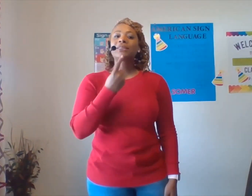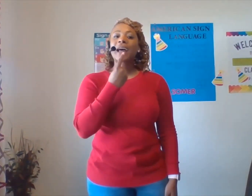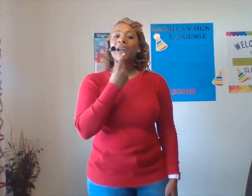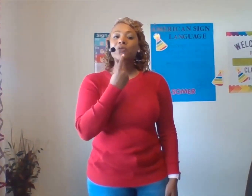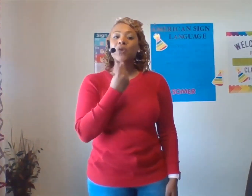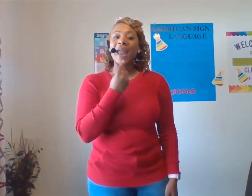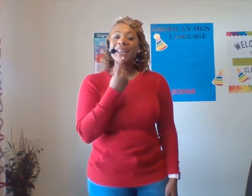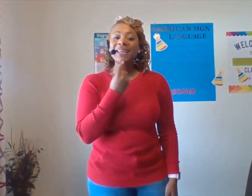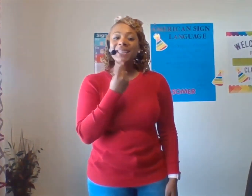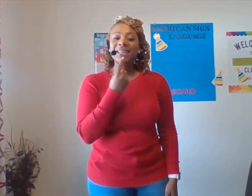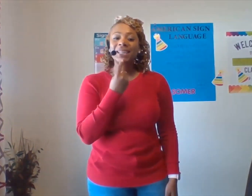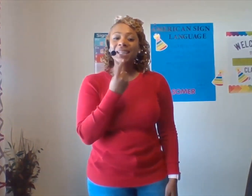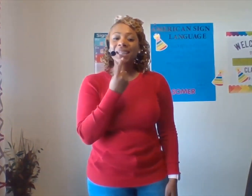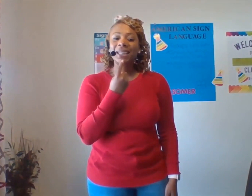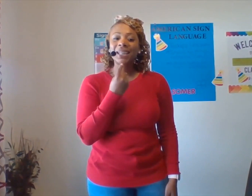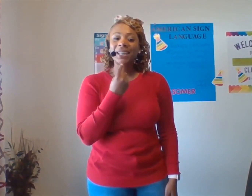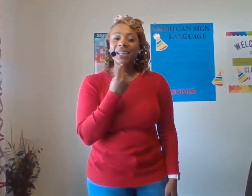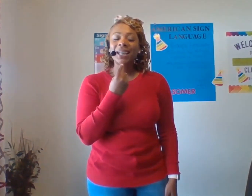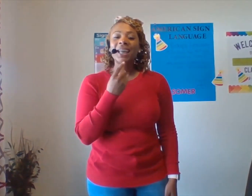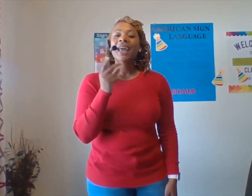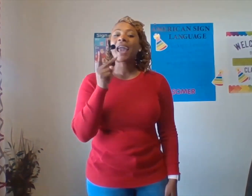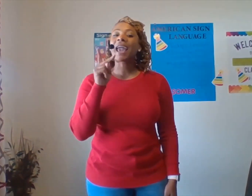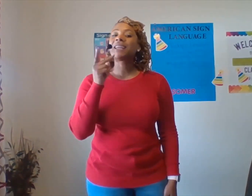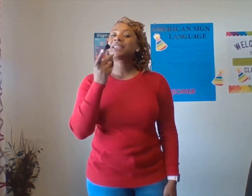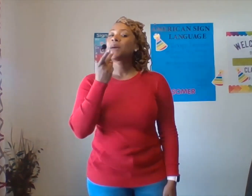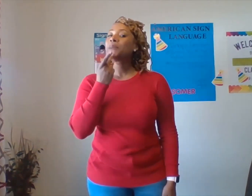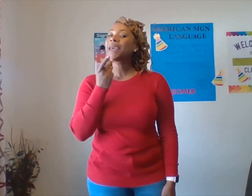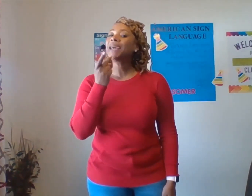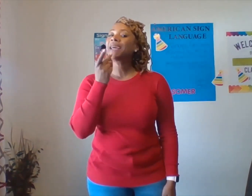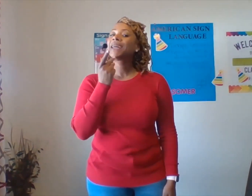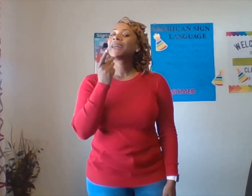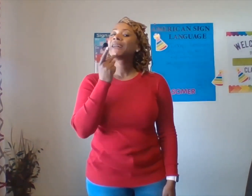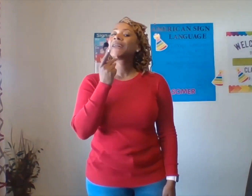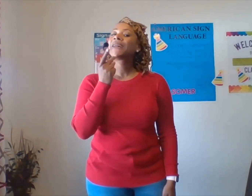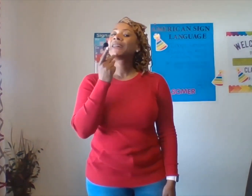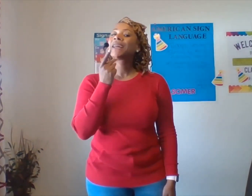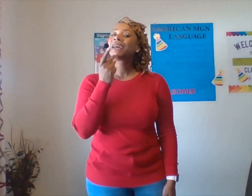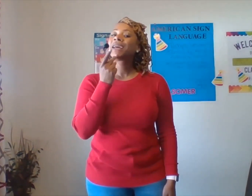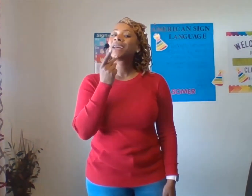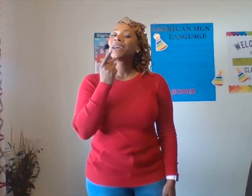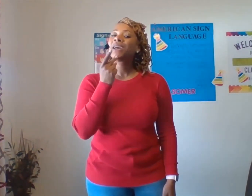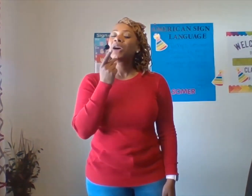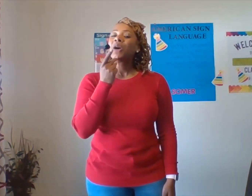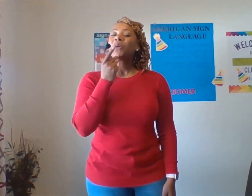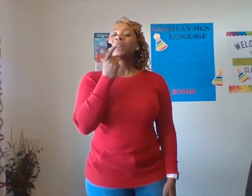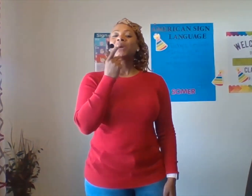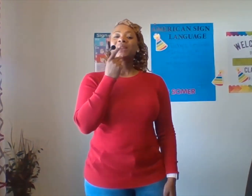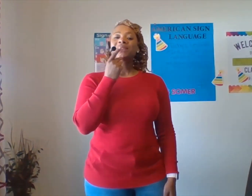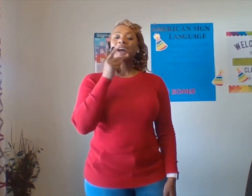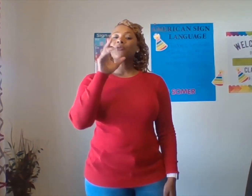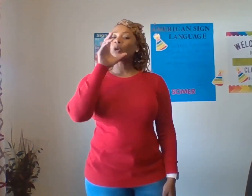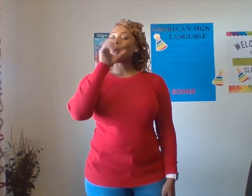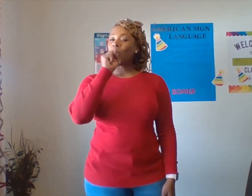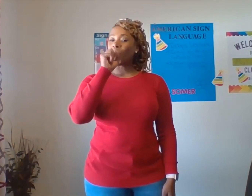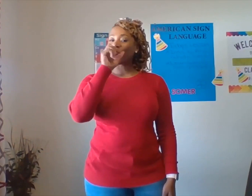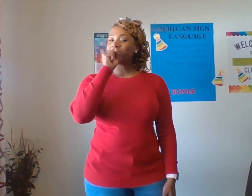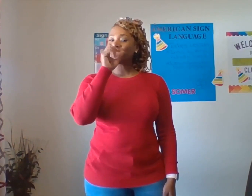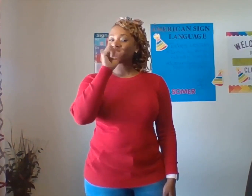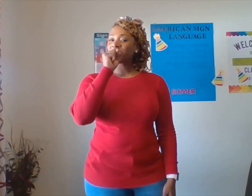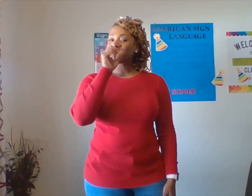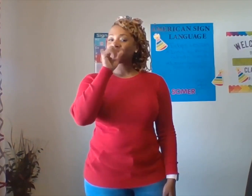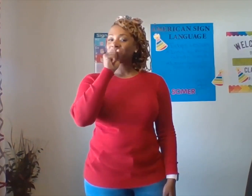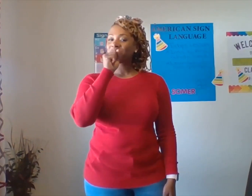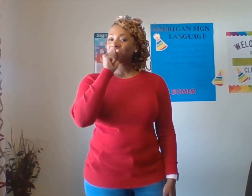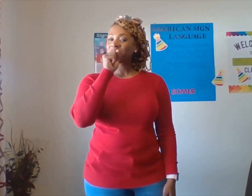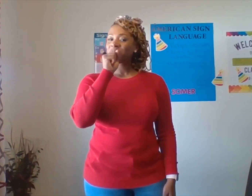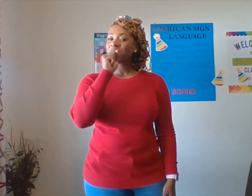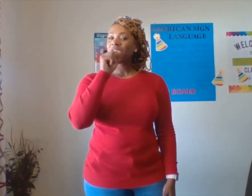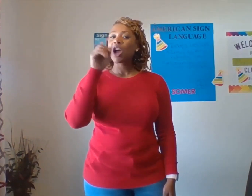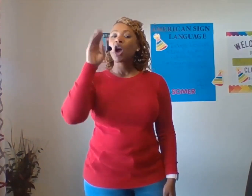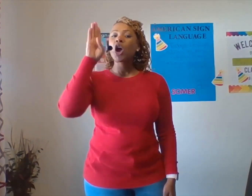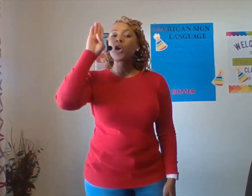to sign red and pink we learned the sign for orange